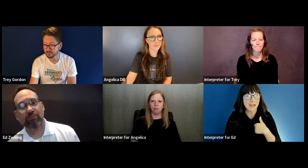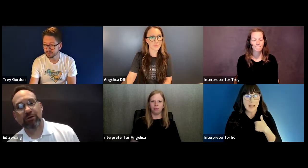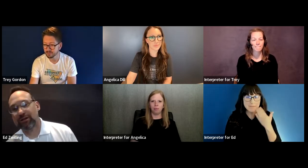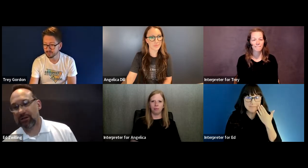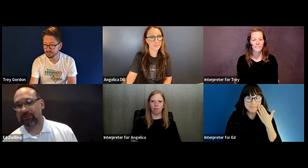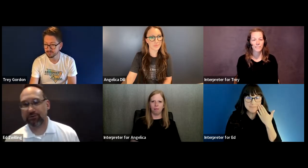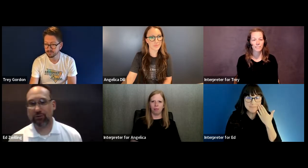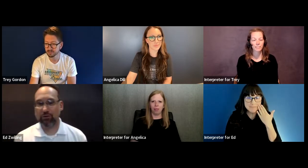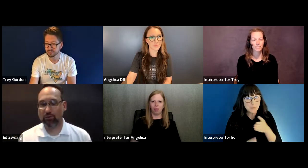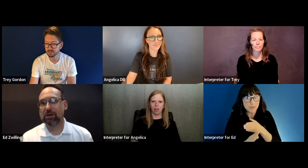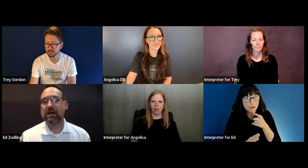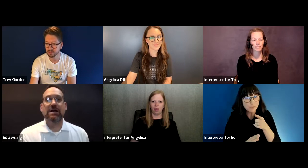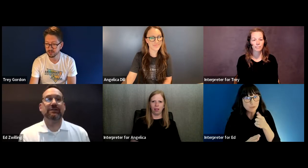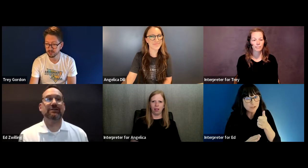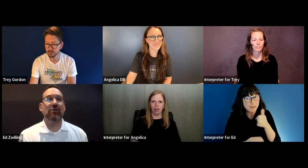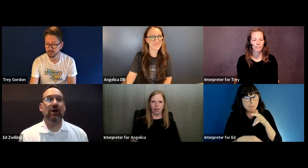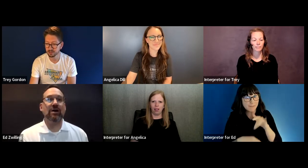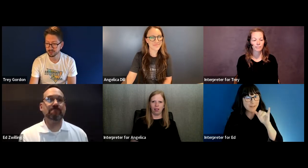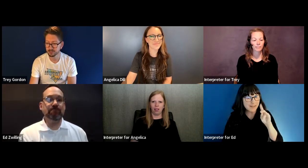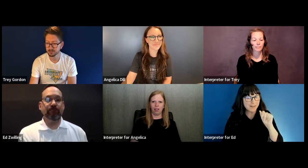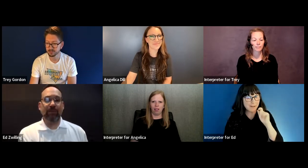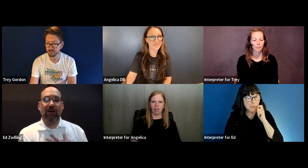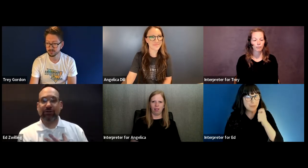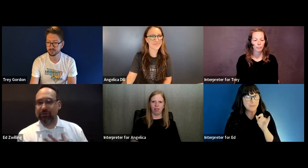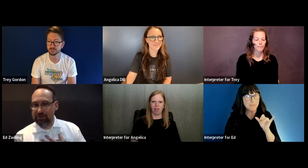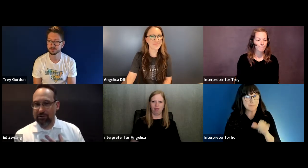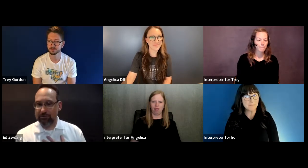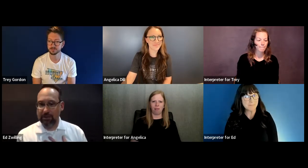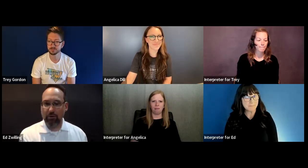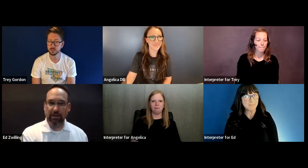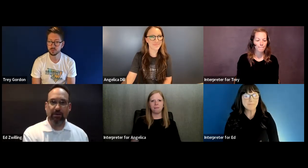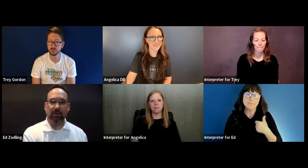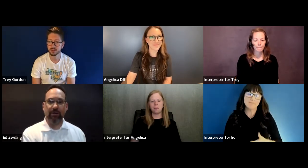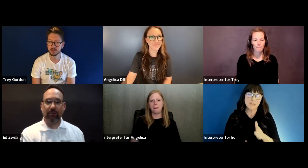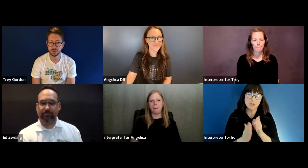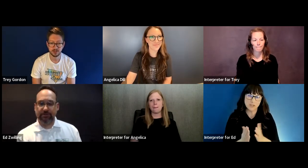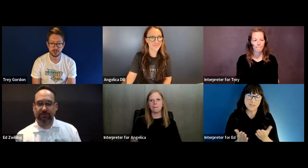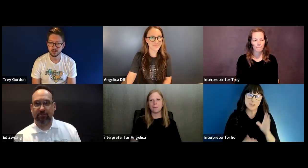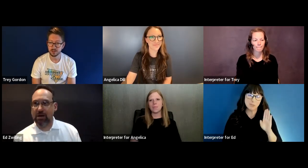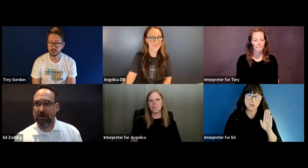been in india that's really cool so um i'm an attorney here in birmingham alabama this is my